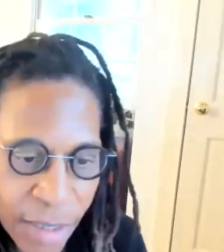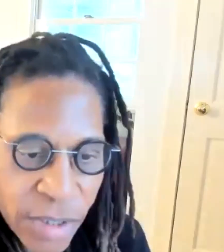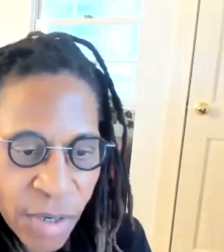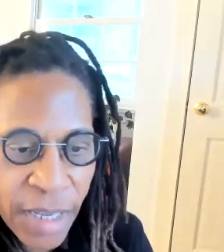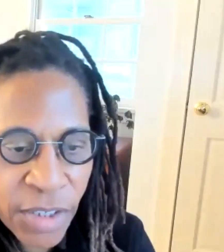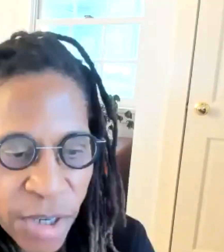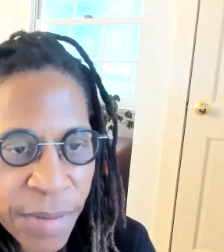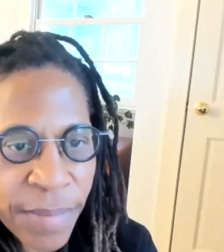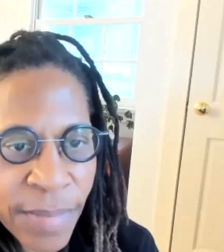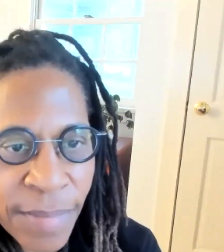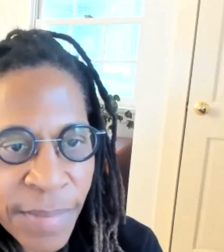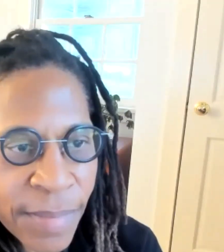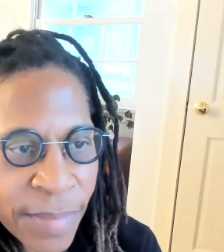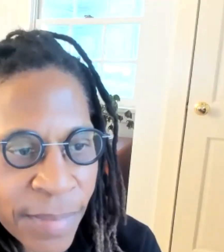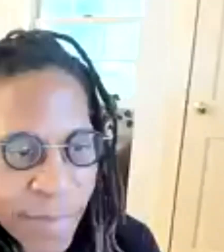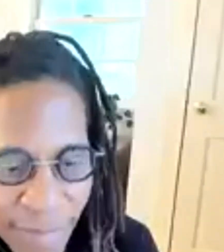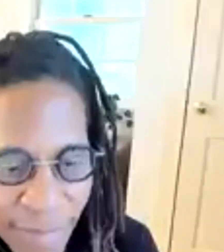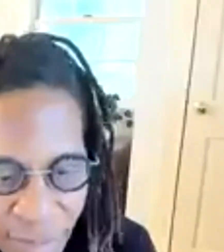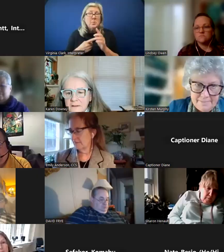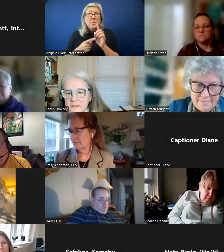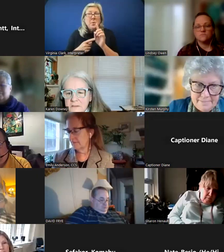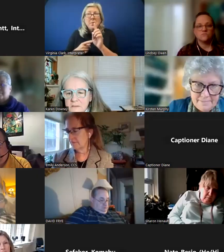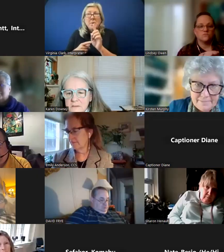Thank you, is it OK to start? >> Give me one just one second. I'm making